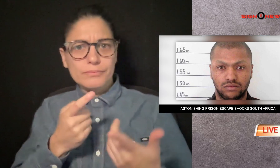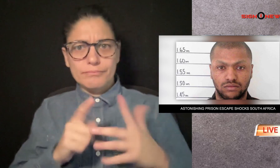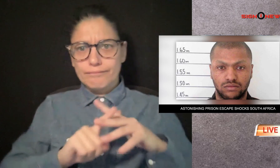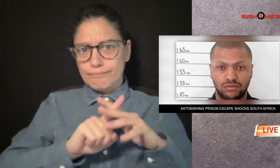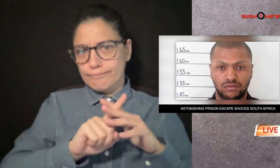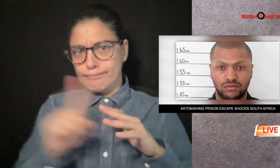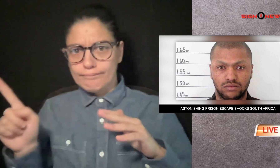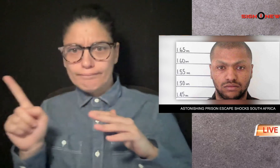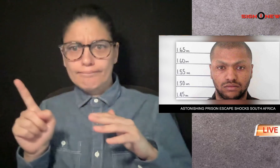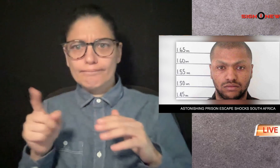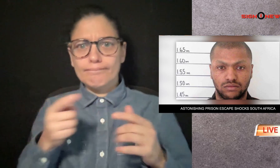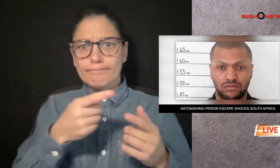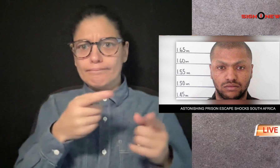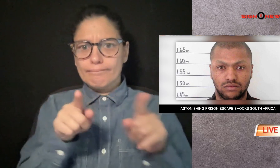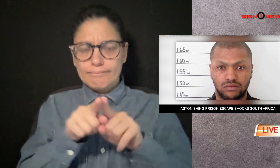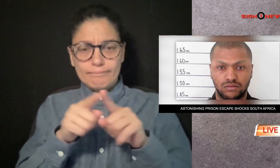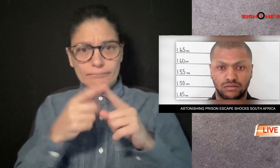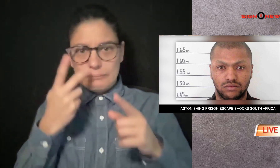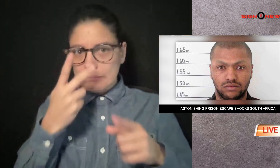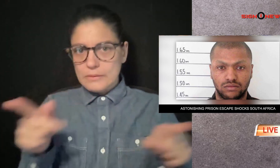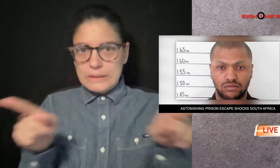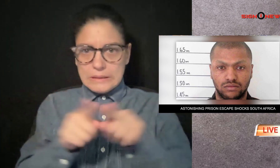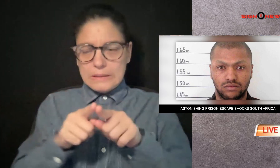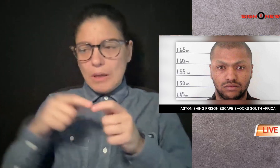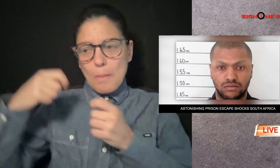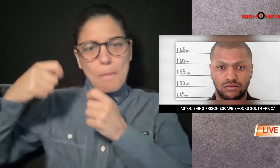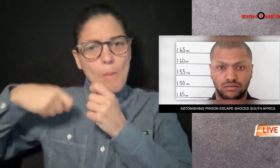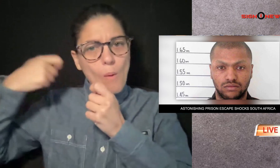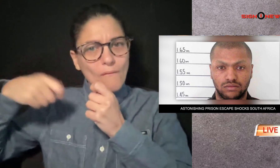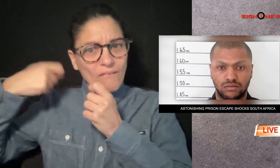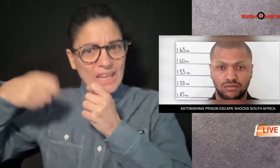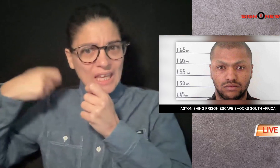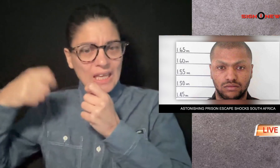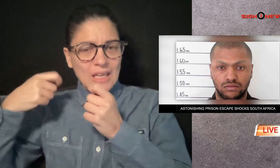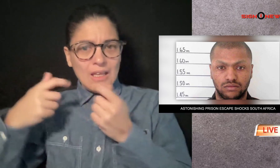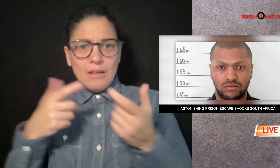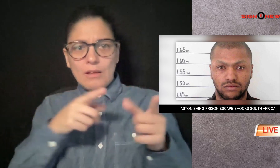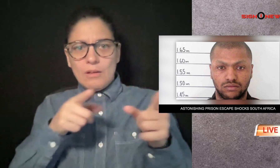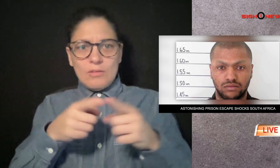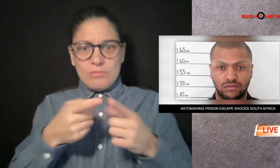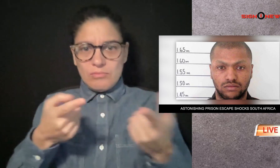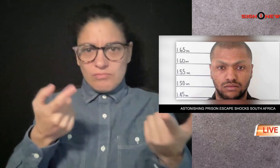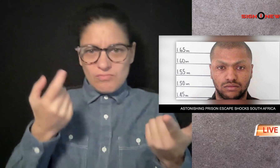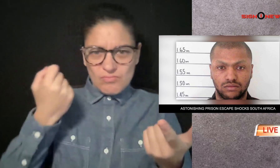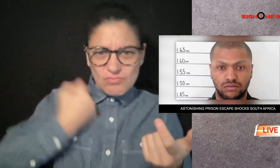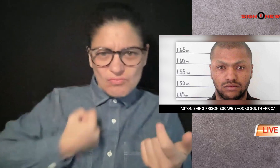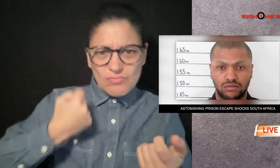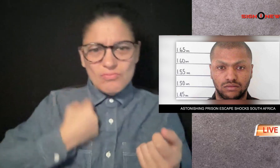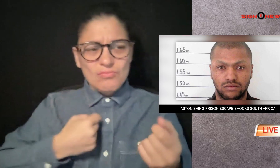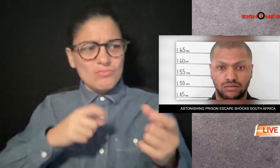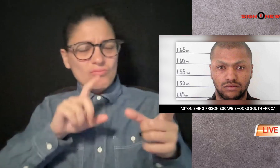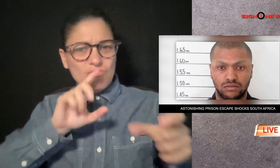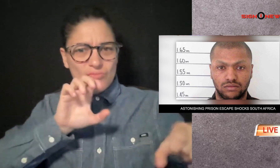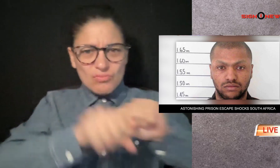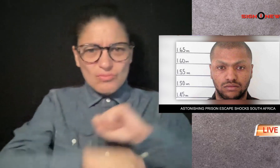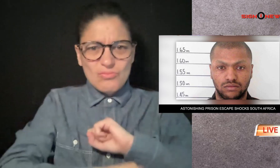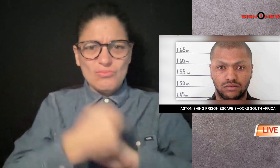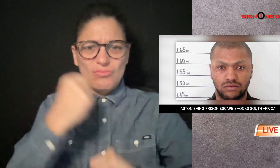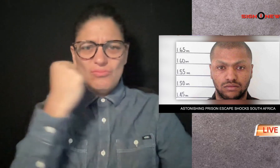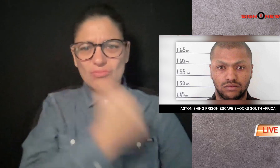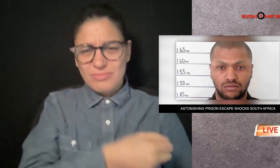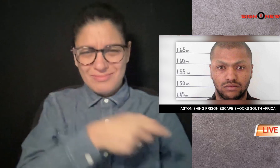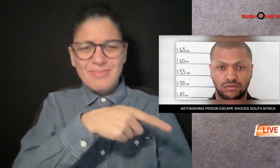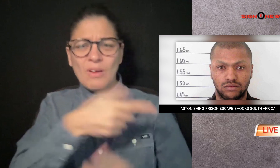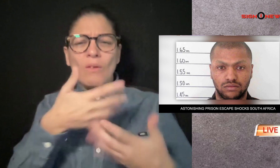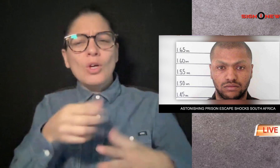in South Africa a prison escape was so astounding it sounds like a movie script a convicted